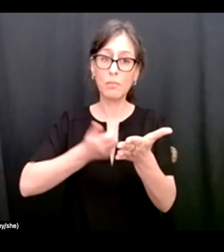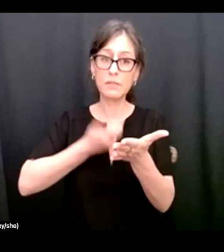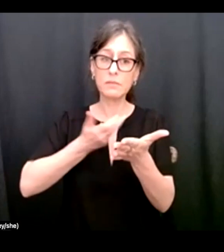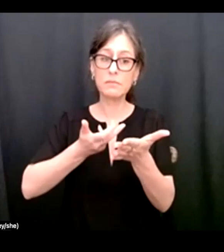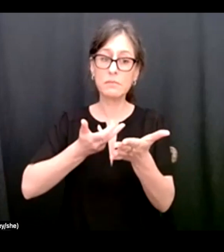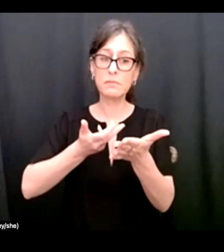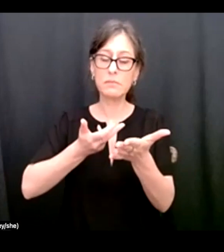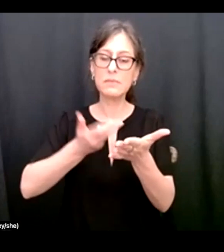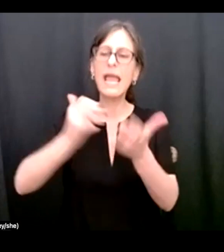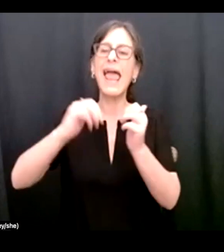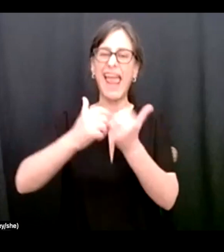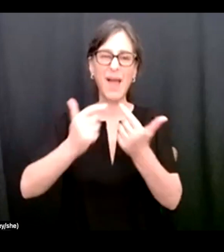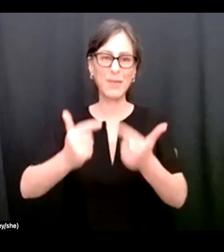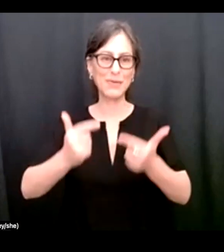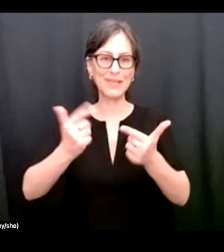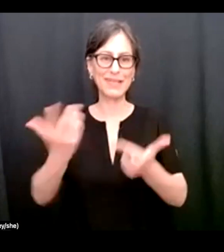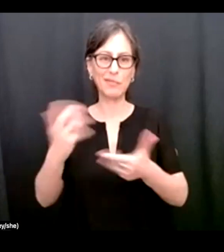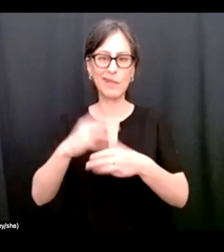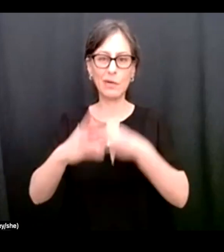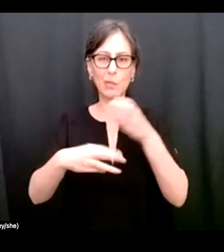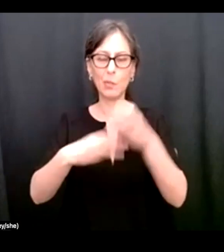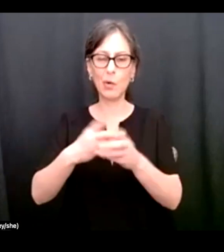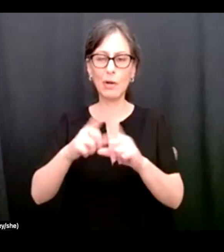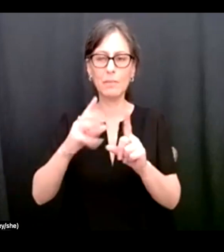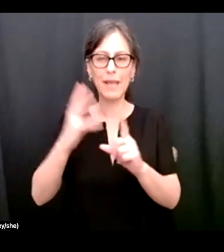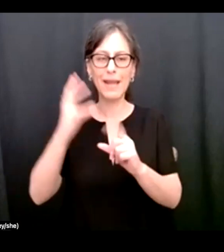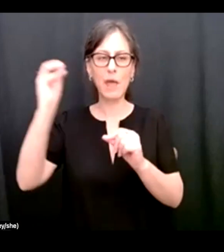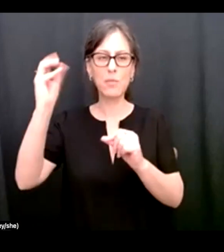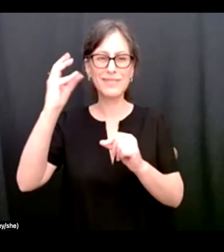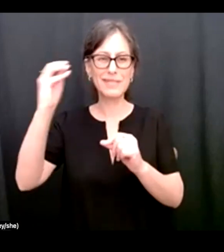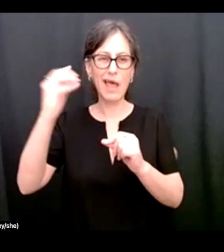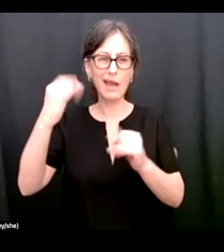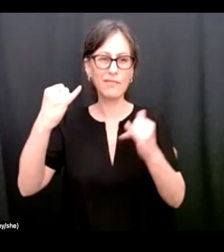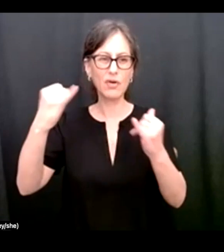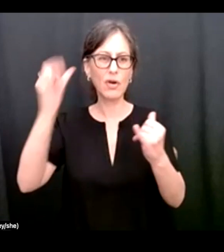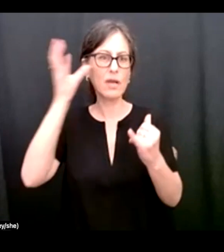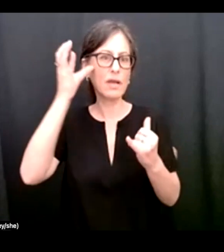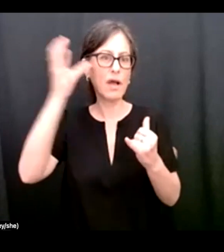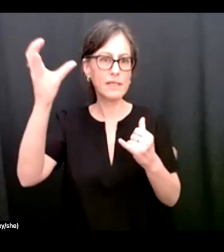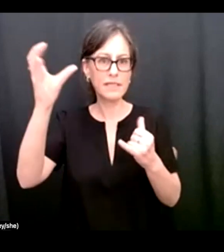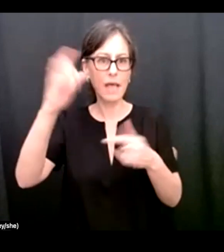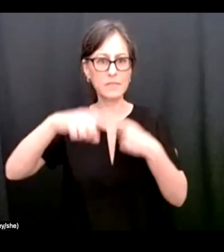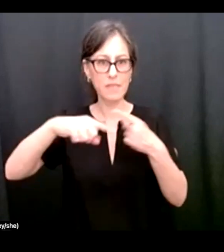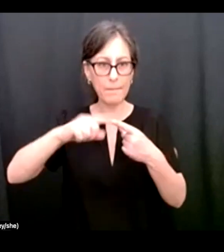to live in a world but outside of these existing conceptions of it. And that's